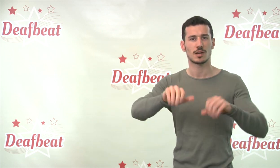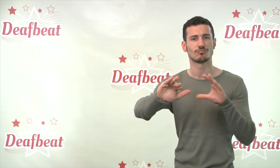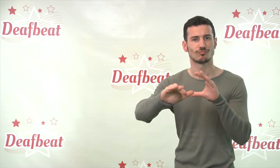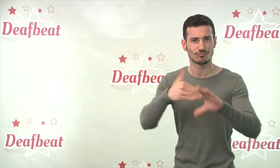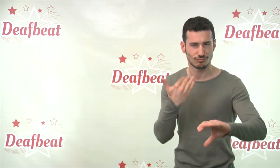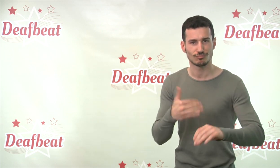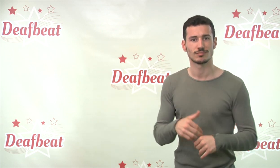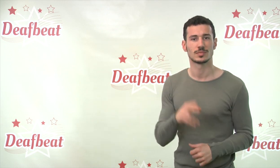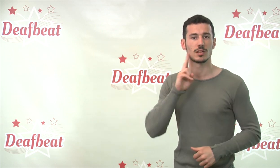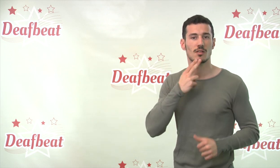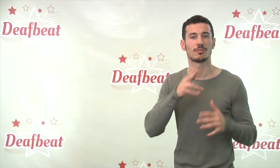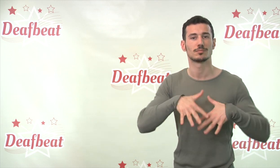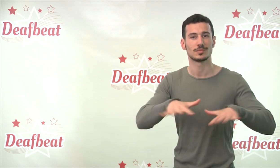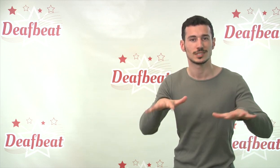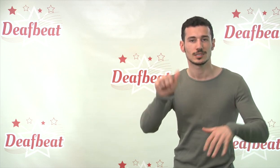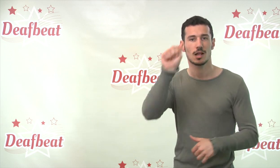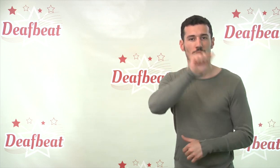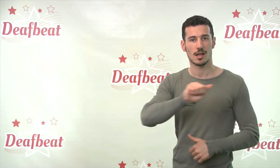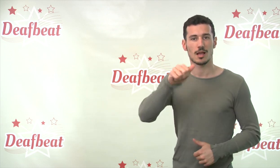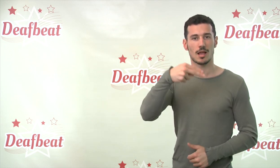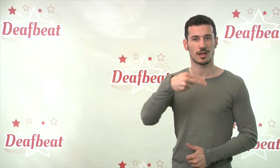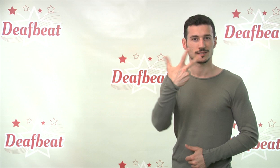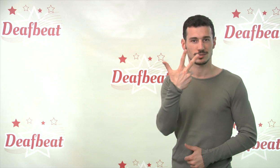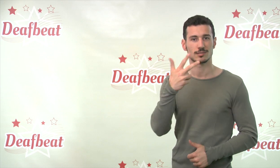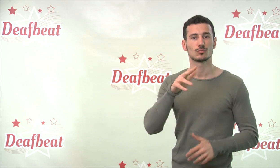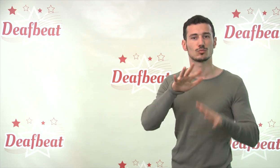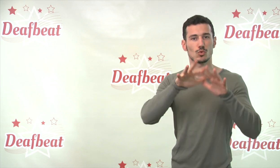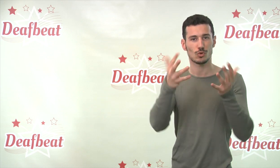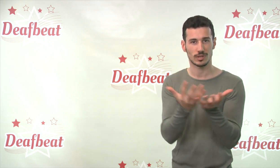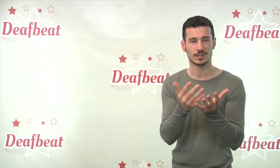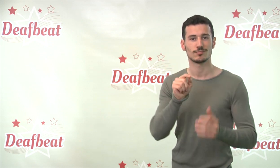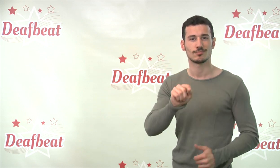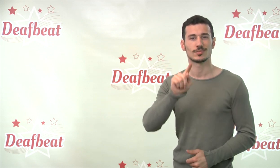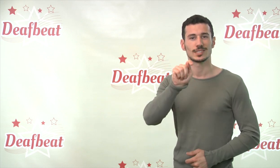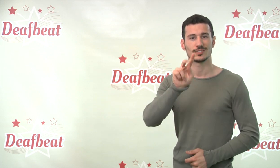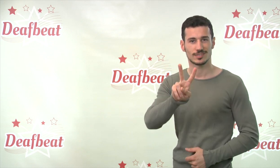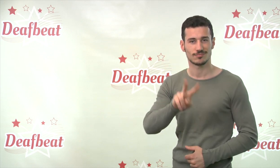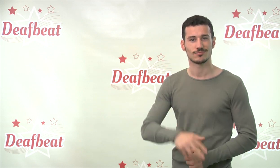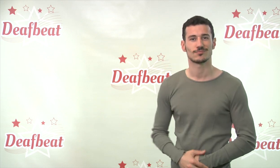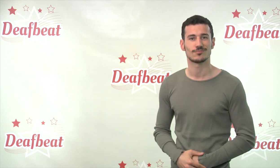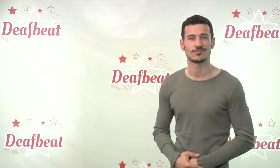Send your information, photos and videos to Deafbeat@H3world.tv